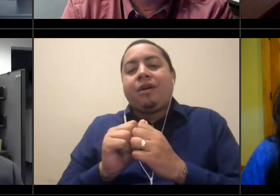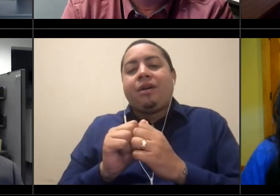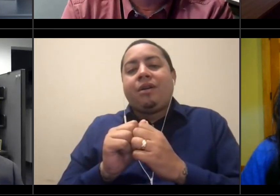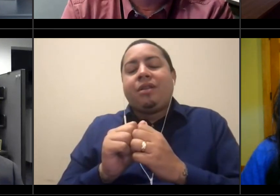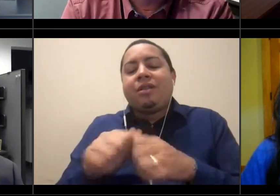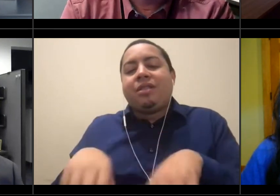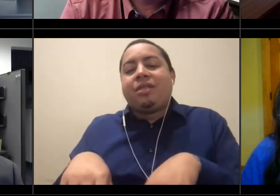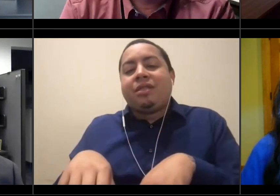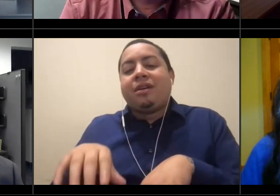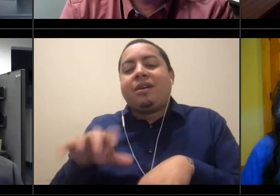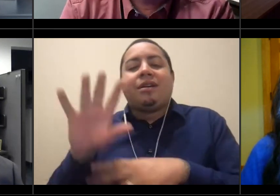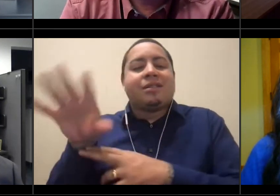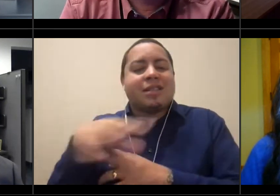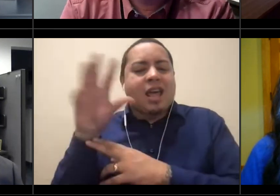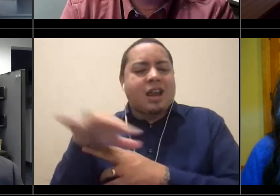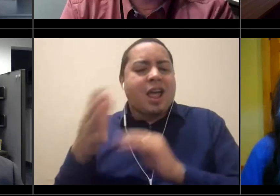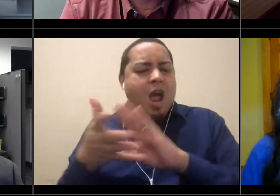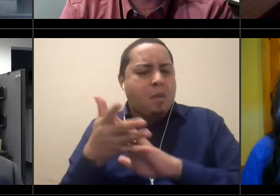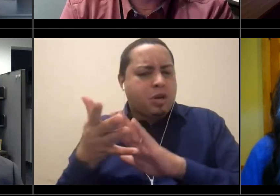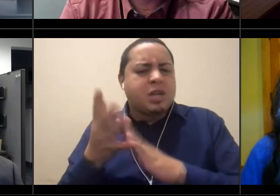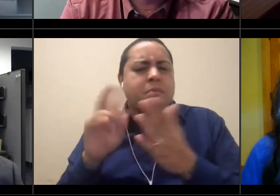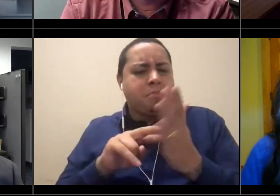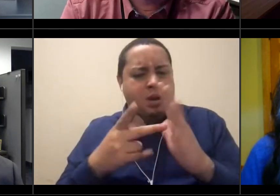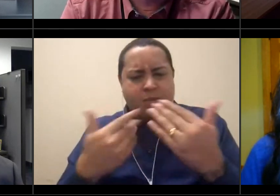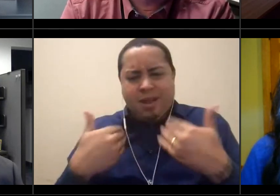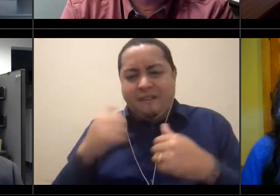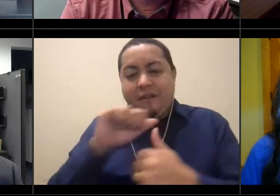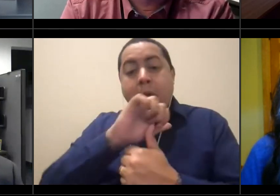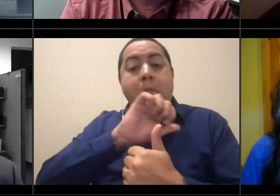So we have backup generators more than enough